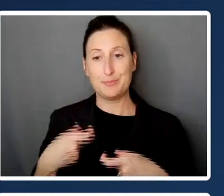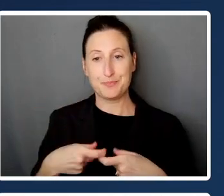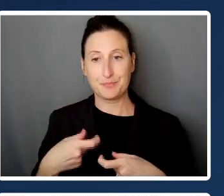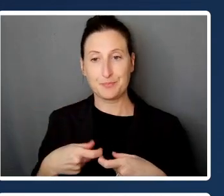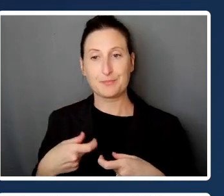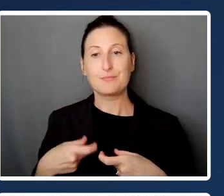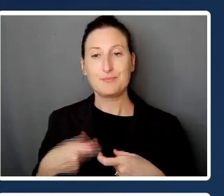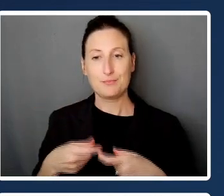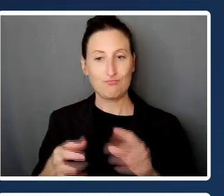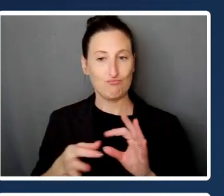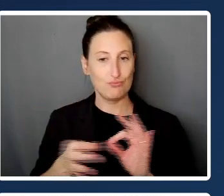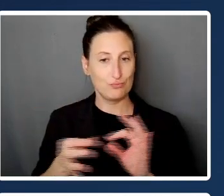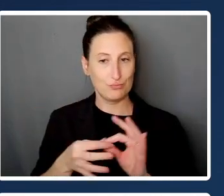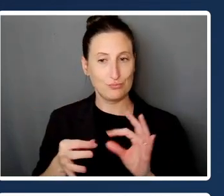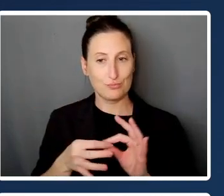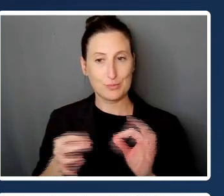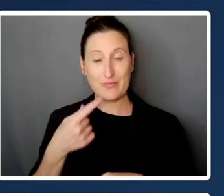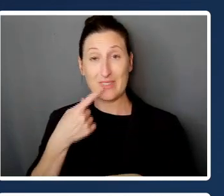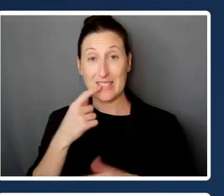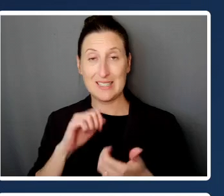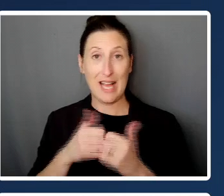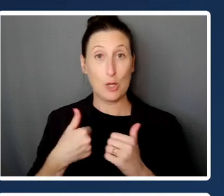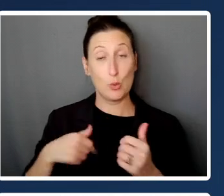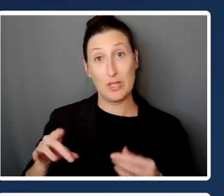connect with the Spanish-speaking families to make them feel more comfortable in our